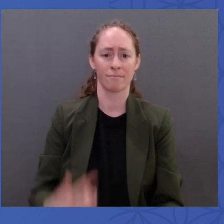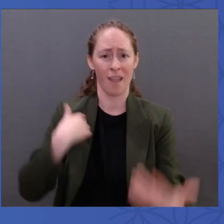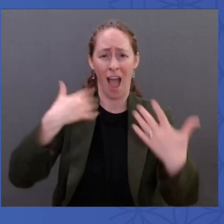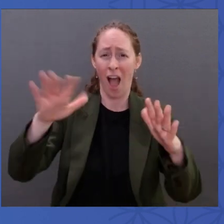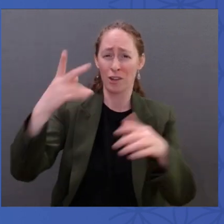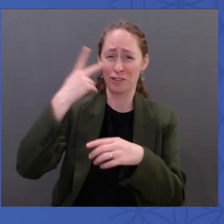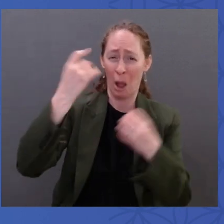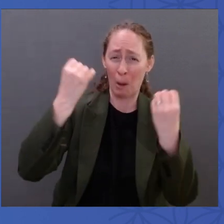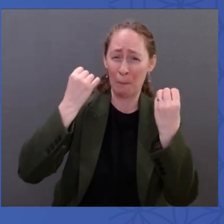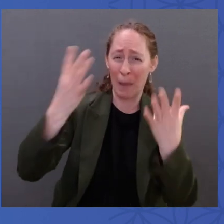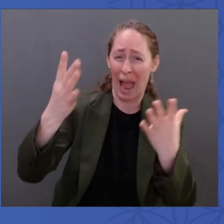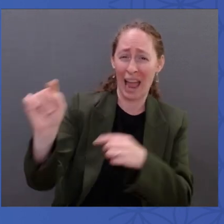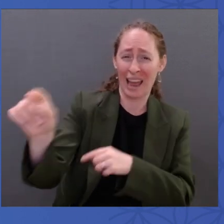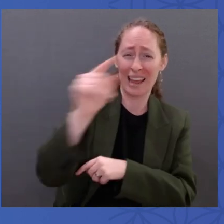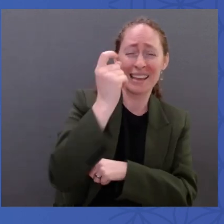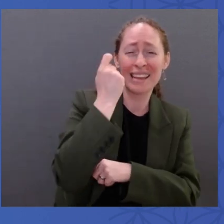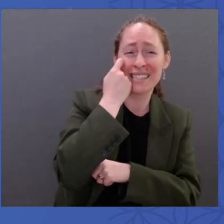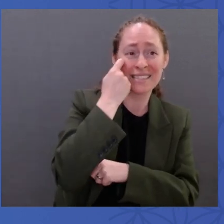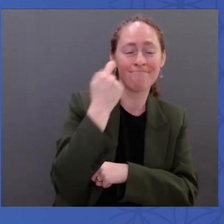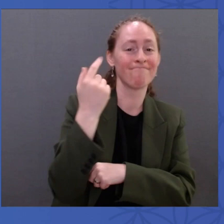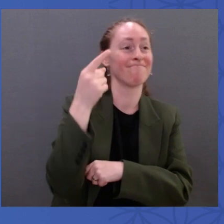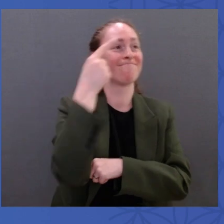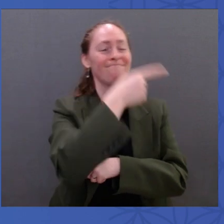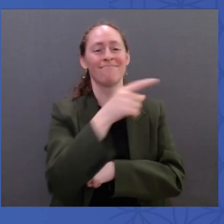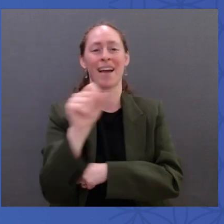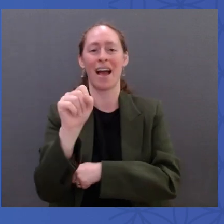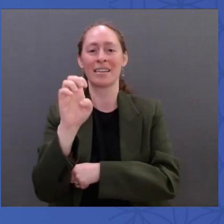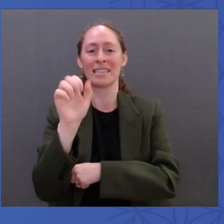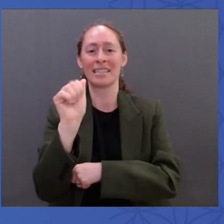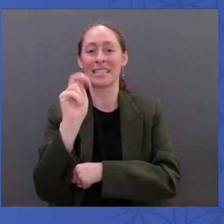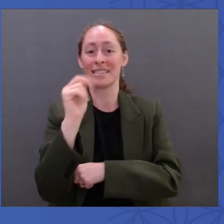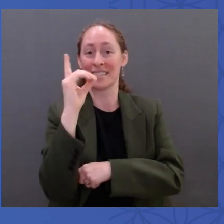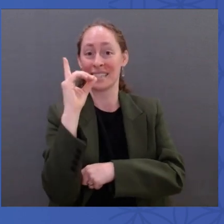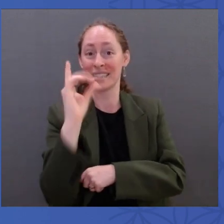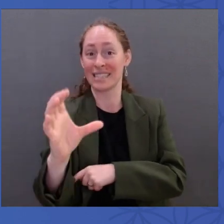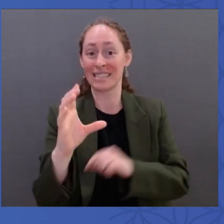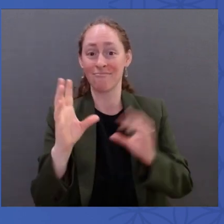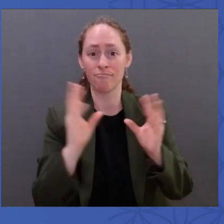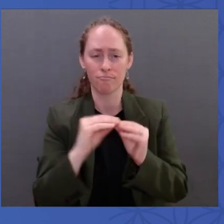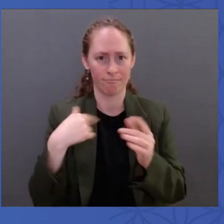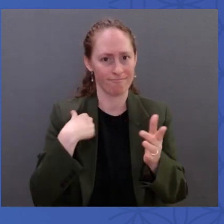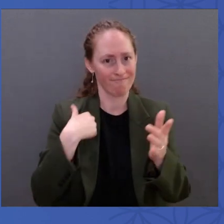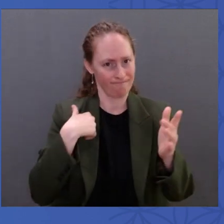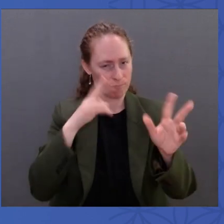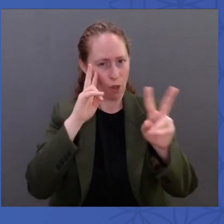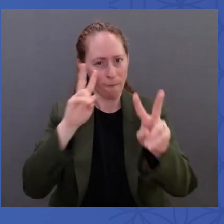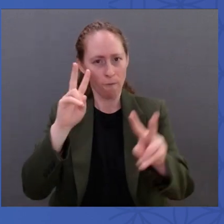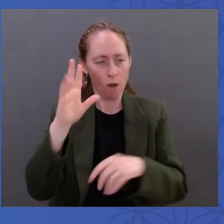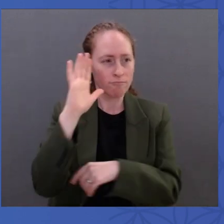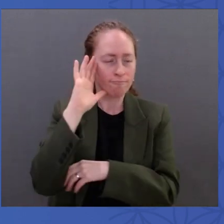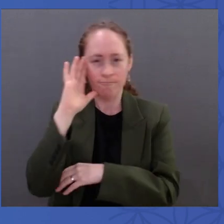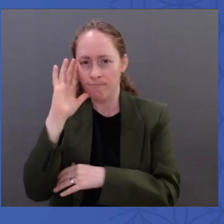And I'm eager to hear from each of you today. I thank you for taking the time to be part of this framework launch.